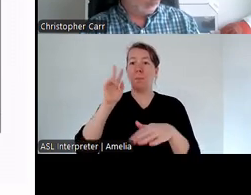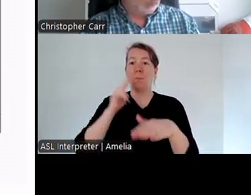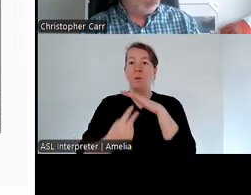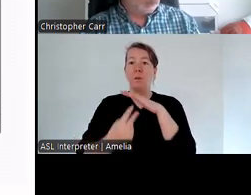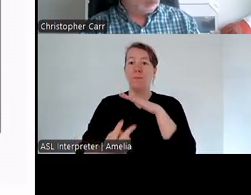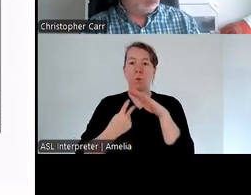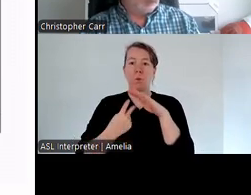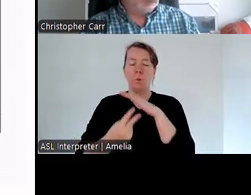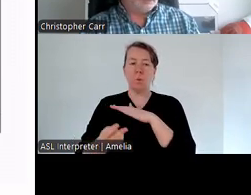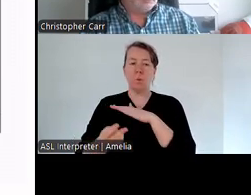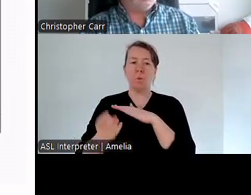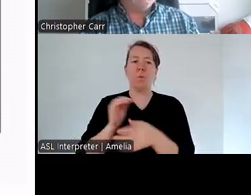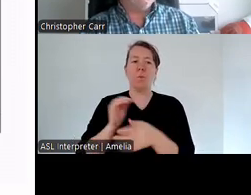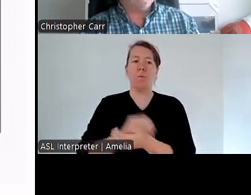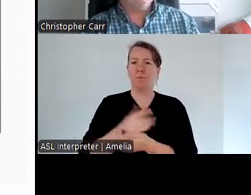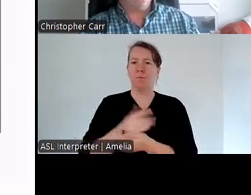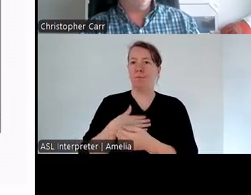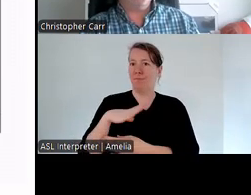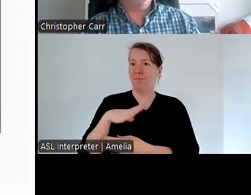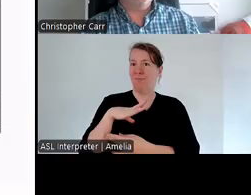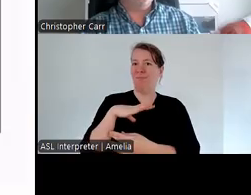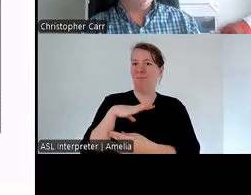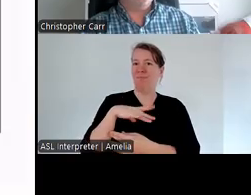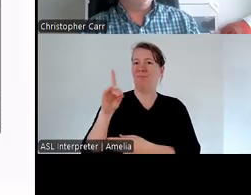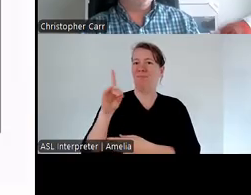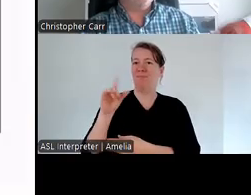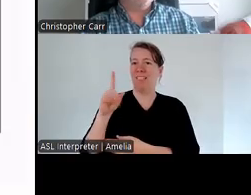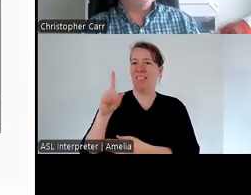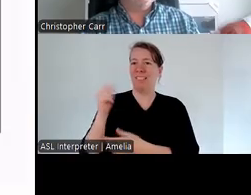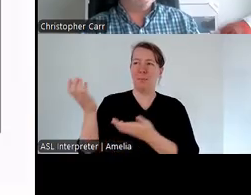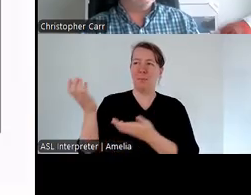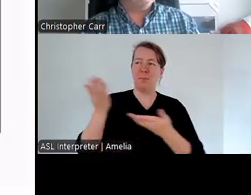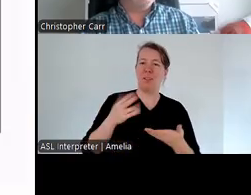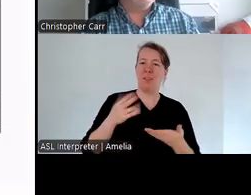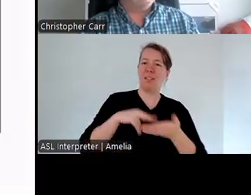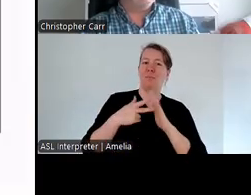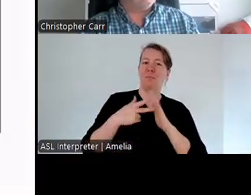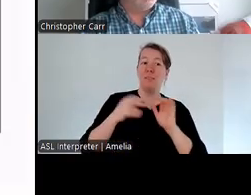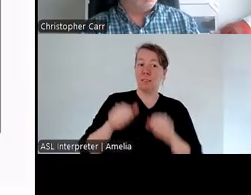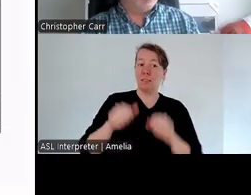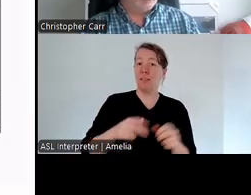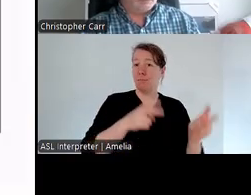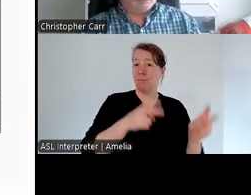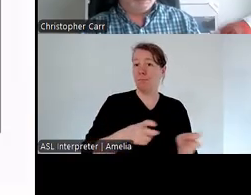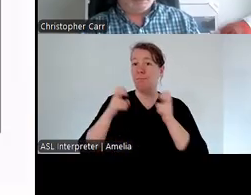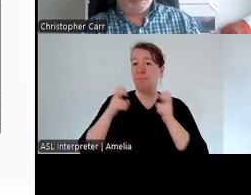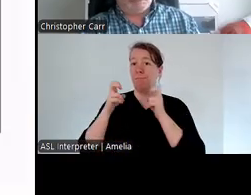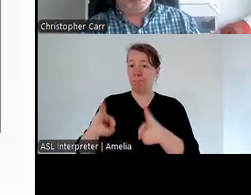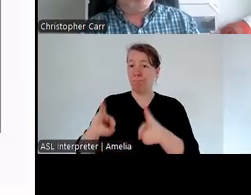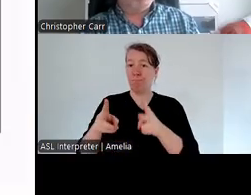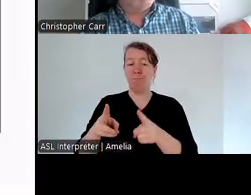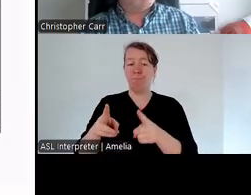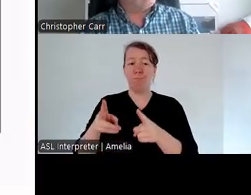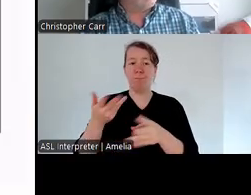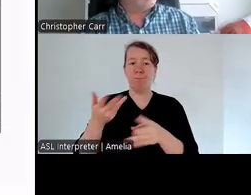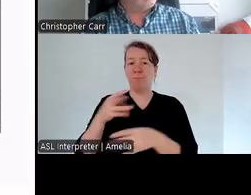that DAISY has provided, where you can just drop in, it's a web link, drop it in